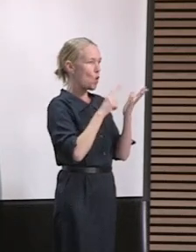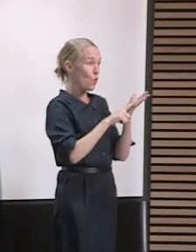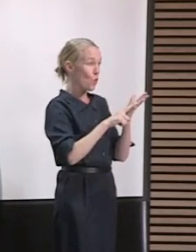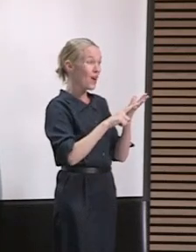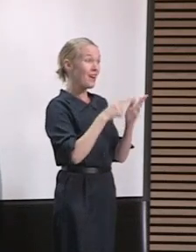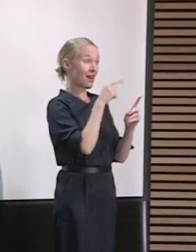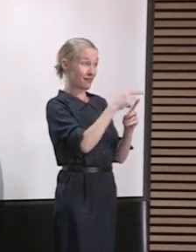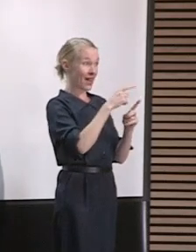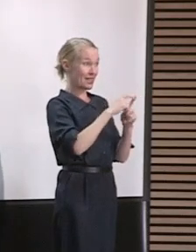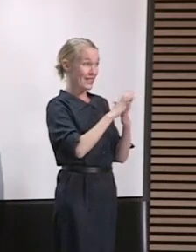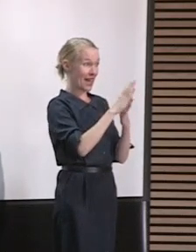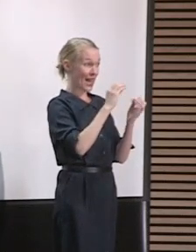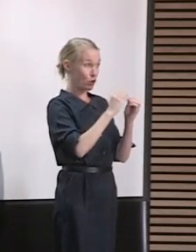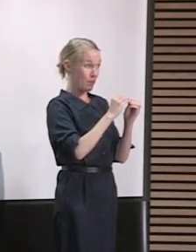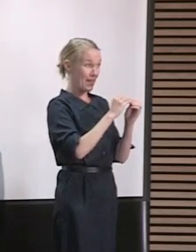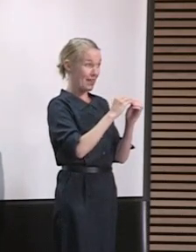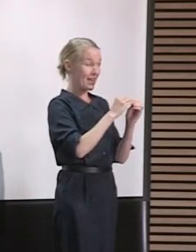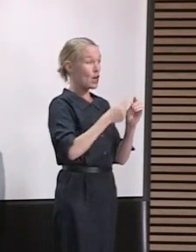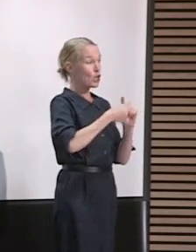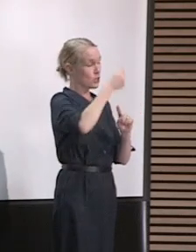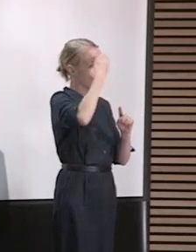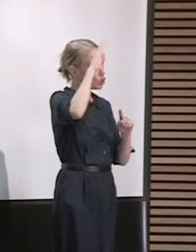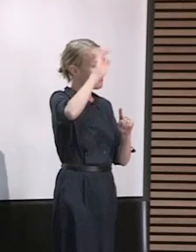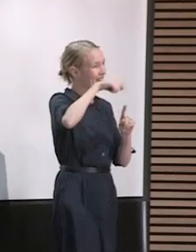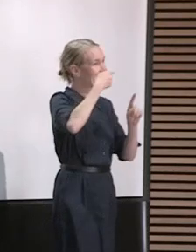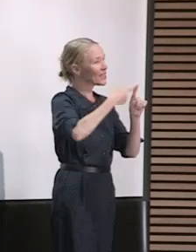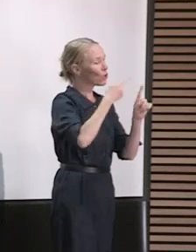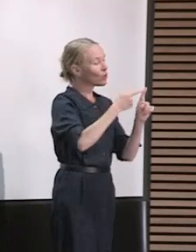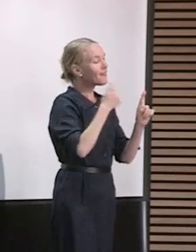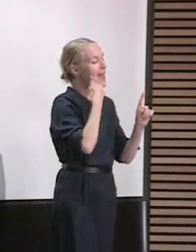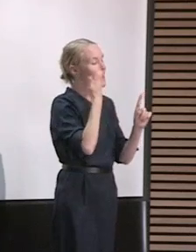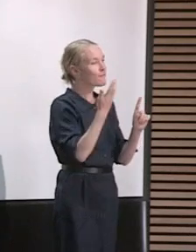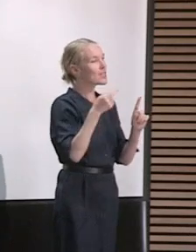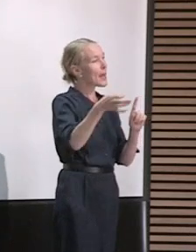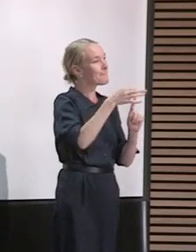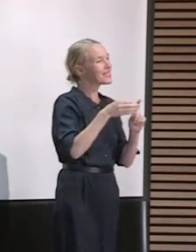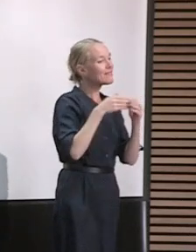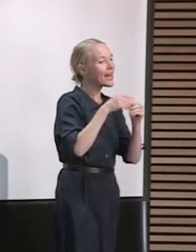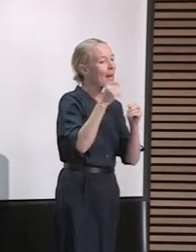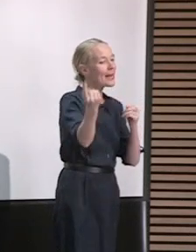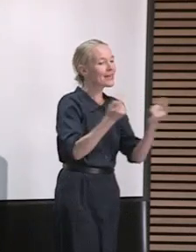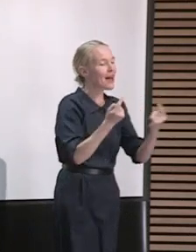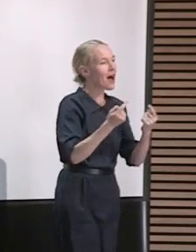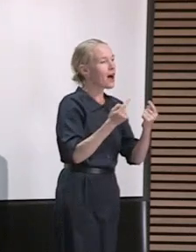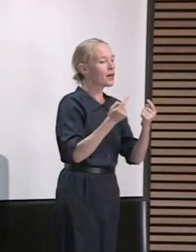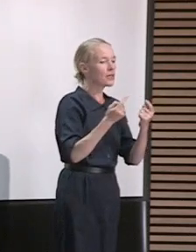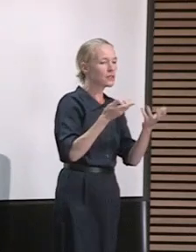executive of Counties Manukau